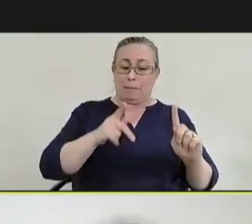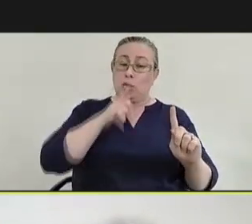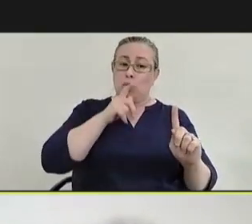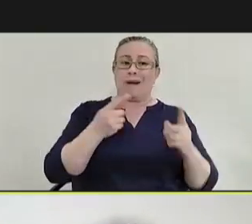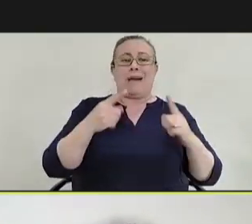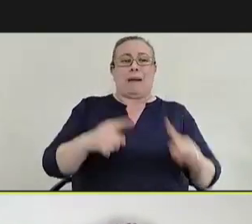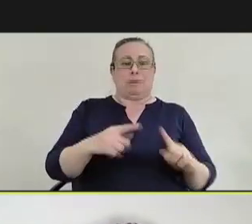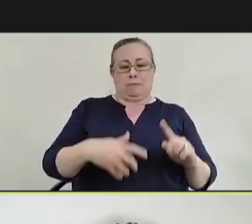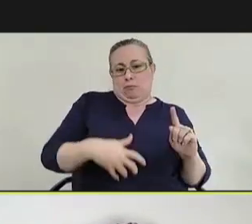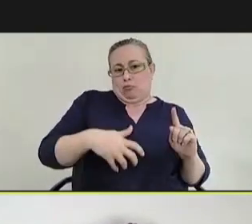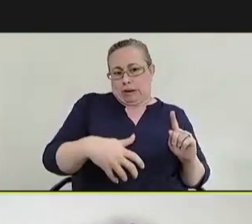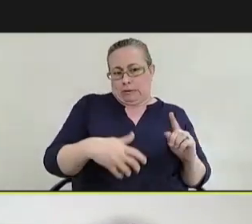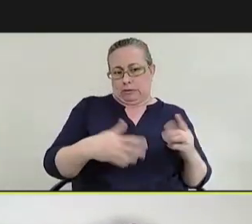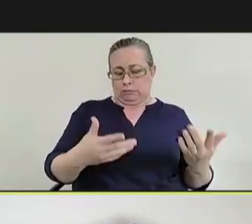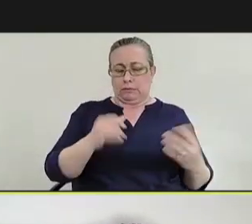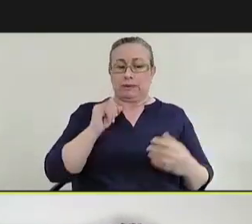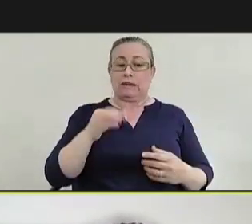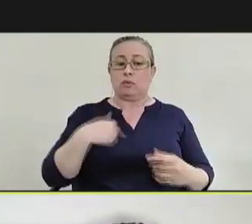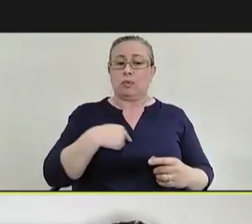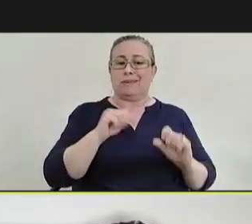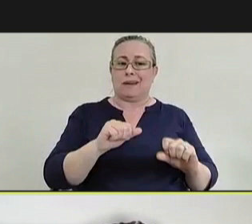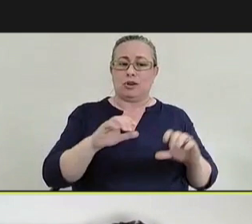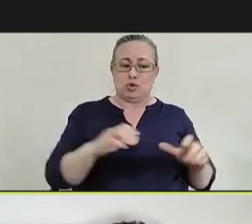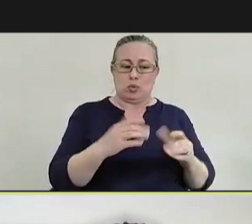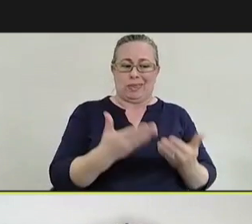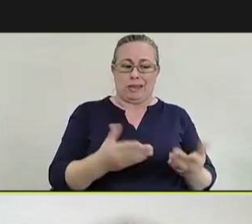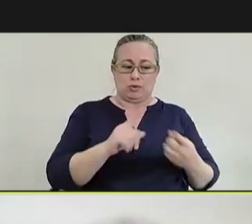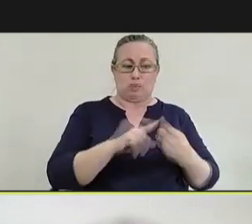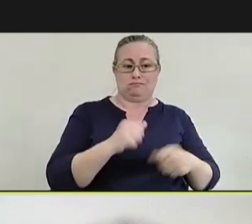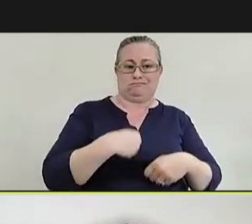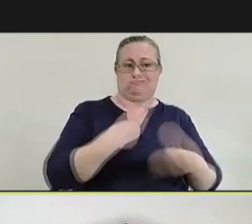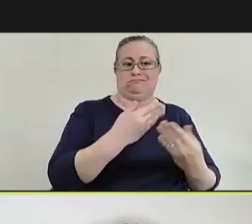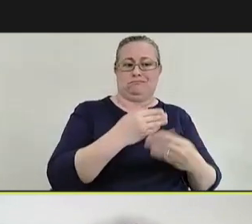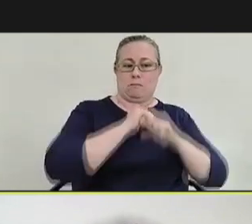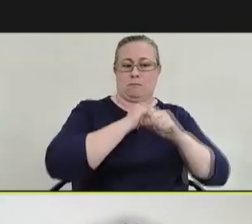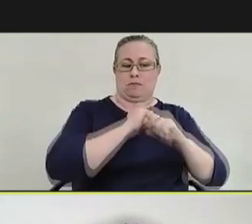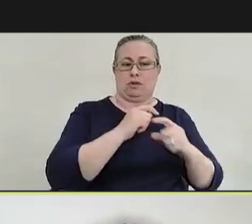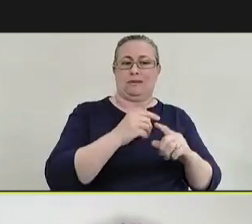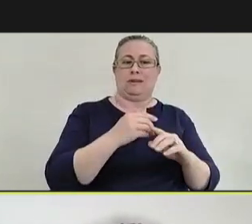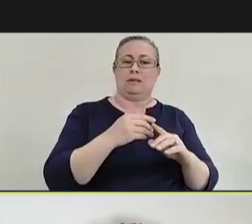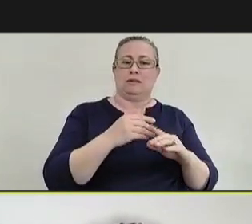so if we can do things to protect that individual against infections, that could be even lifelong